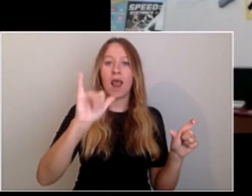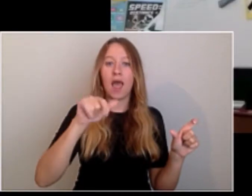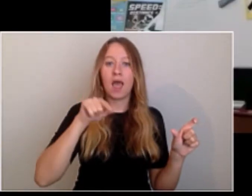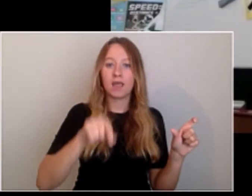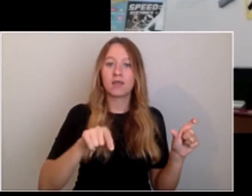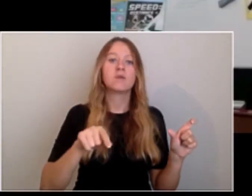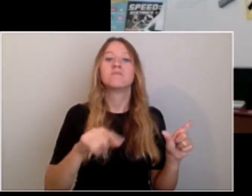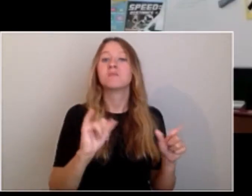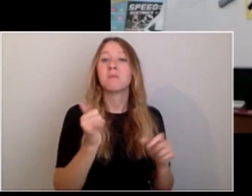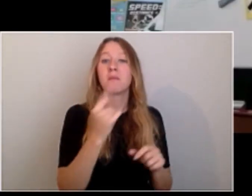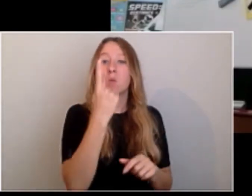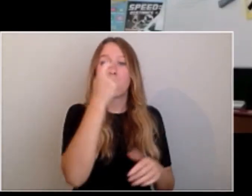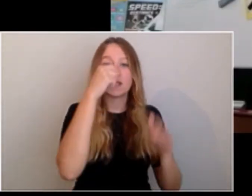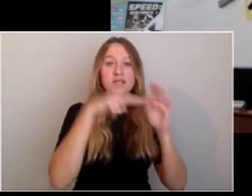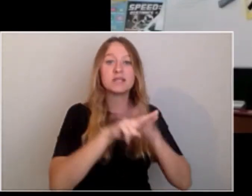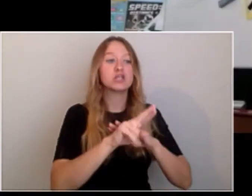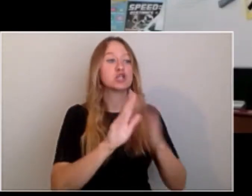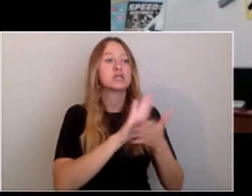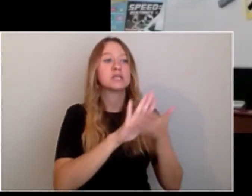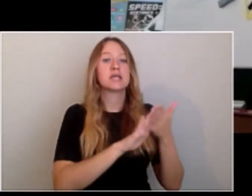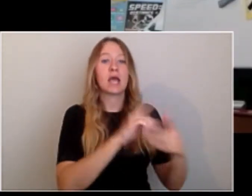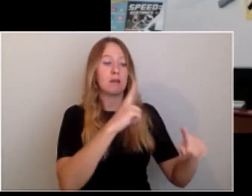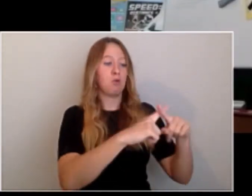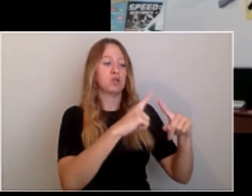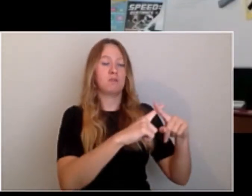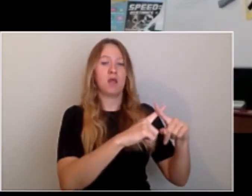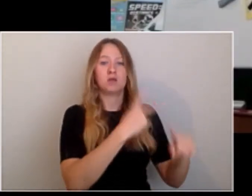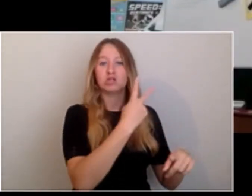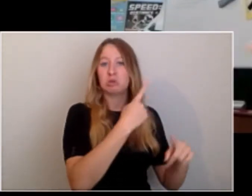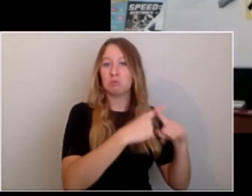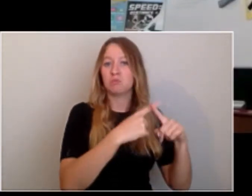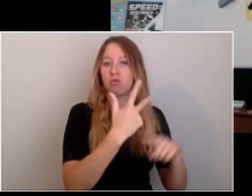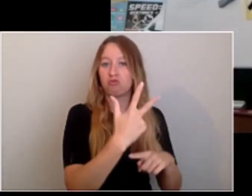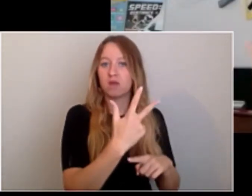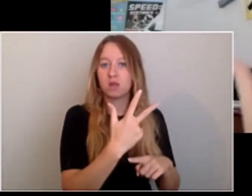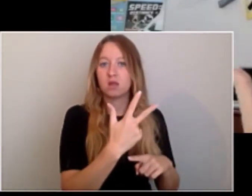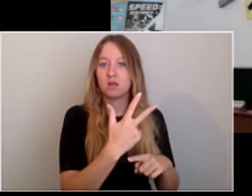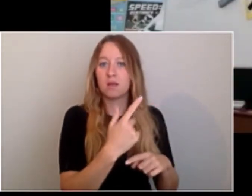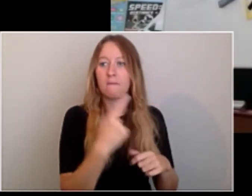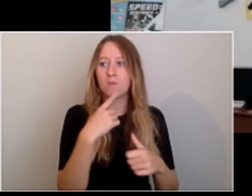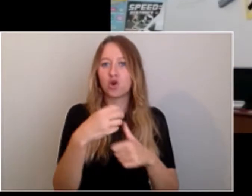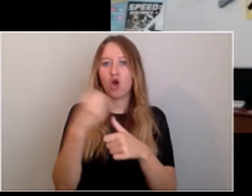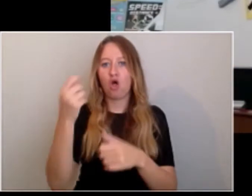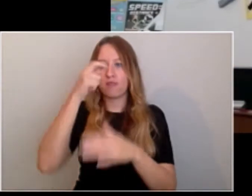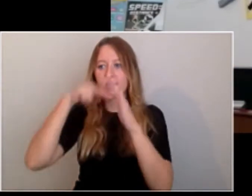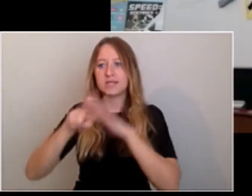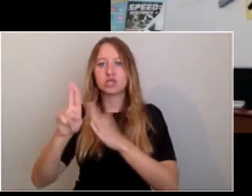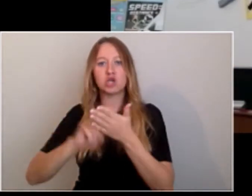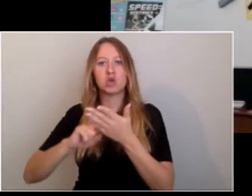one teacher that would sign 'multiply' like this. You know, '2 multiplied by 3'. You can have another teacher who would